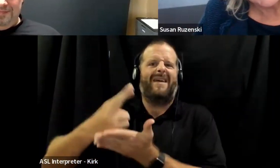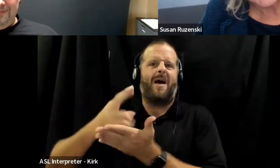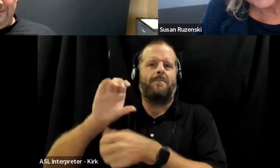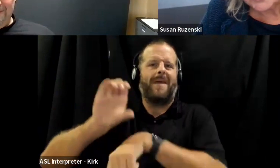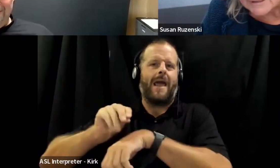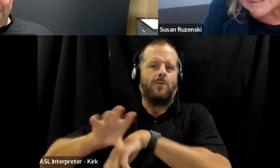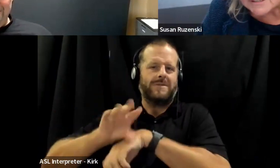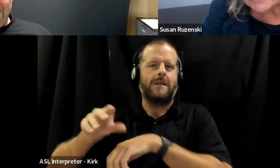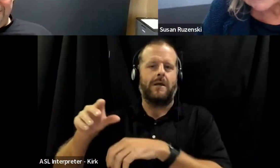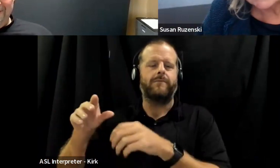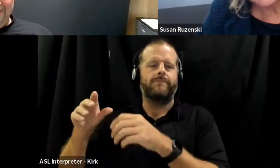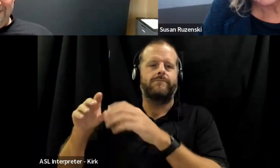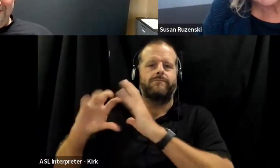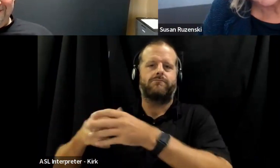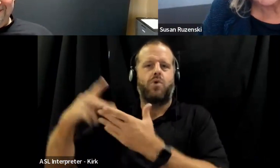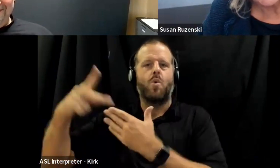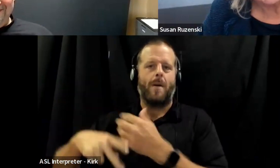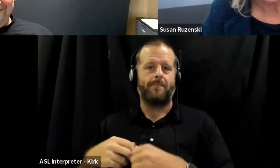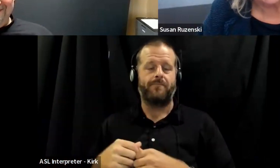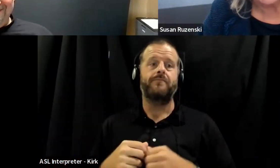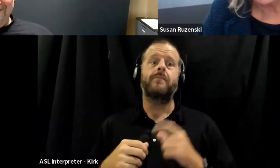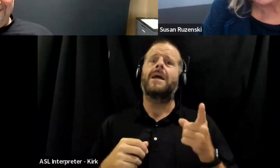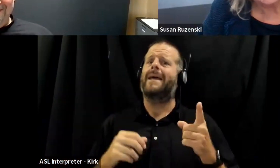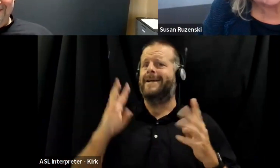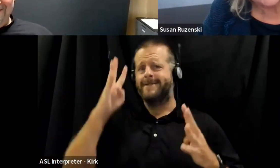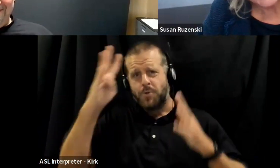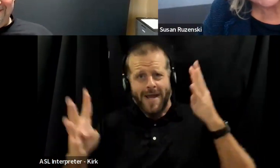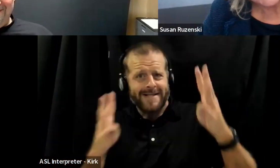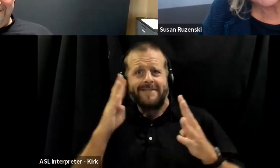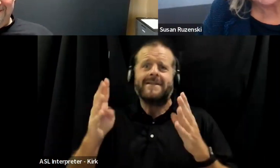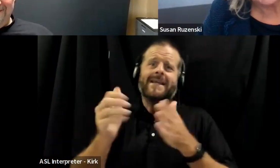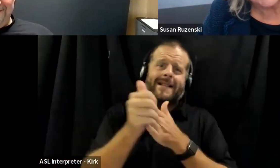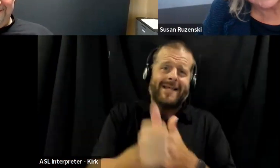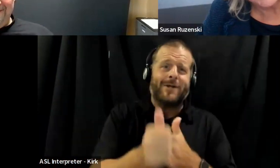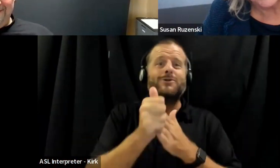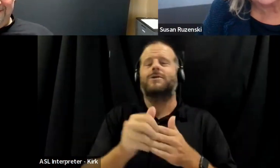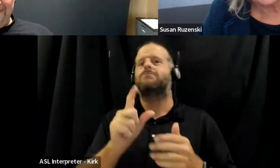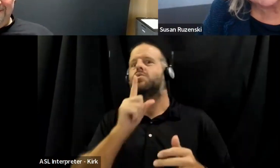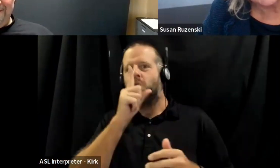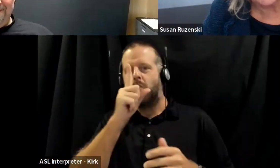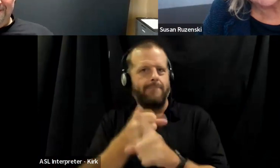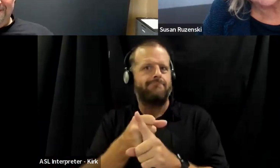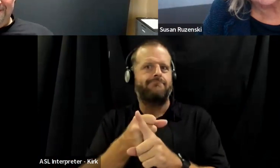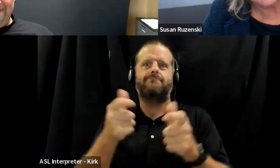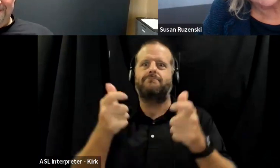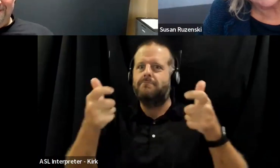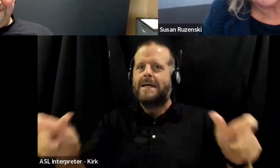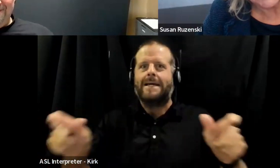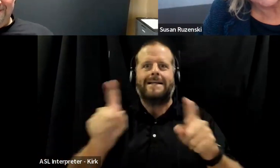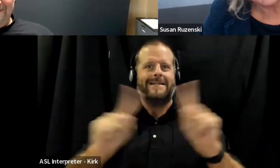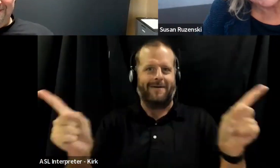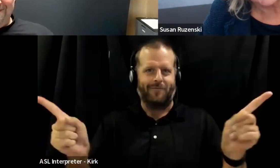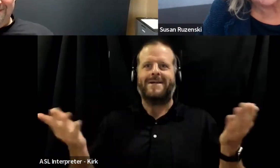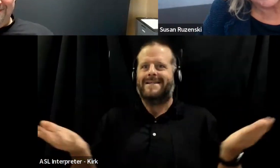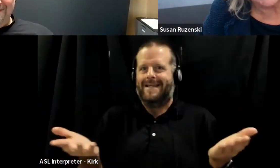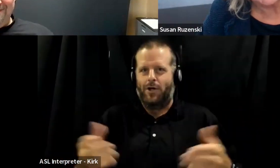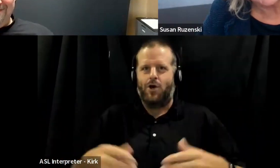say his creativity and his leadership has made a true difference to the offerings that we have at Helen Keller Services for the Blind